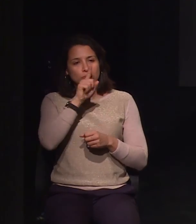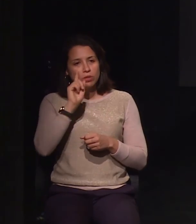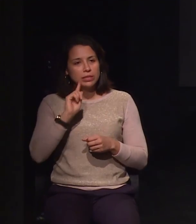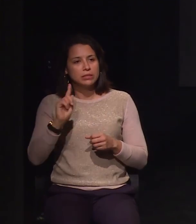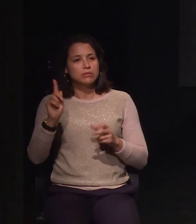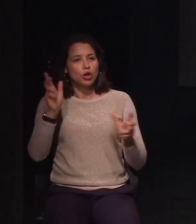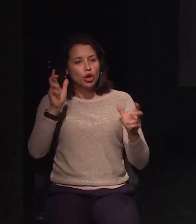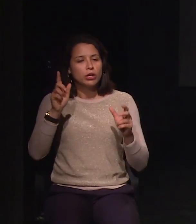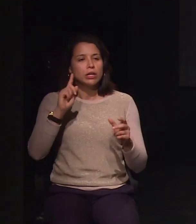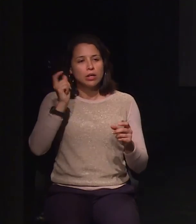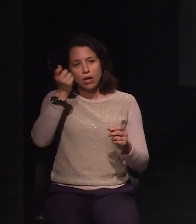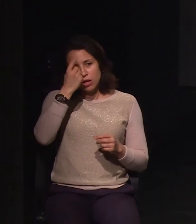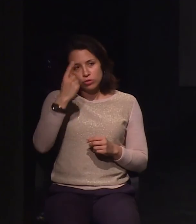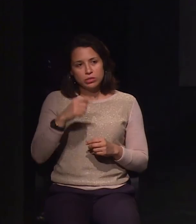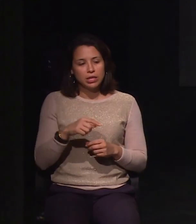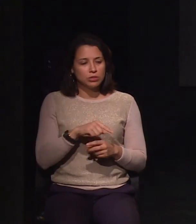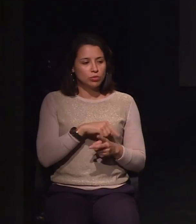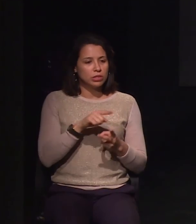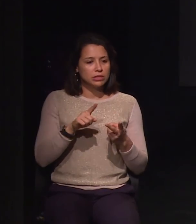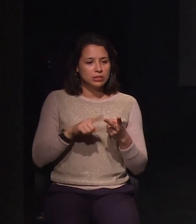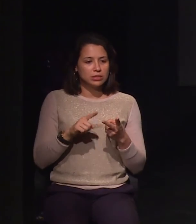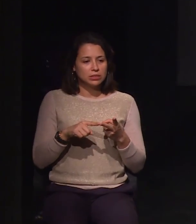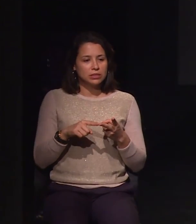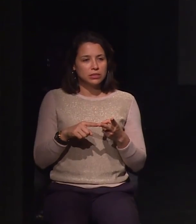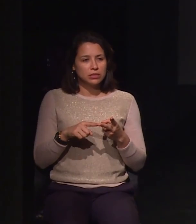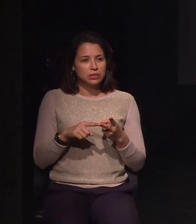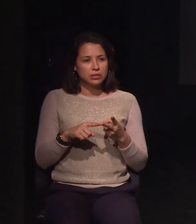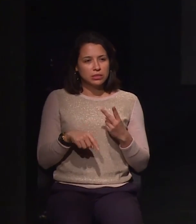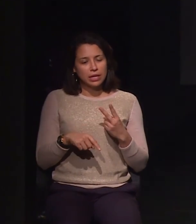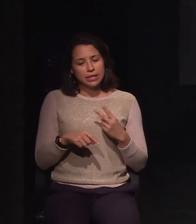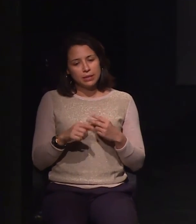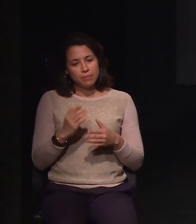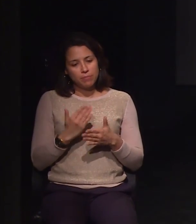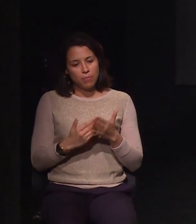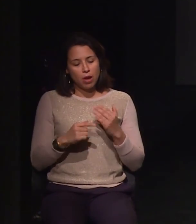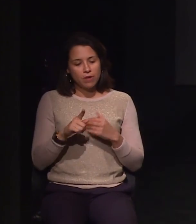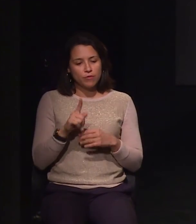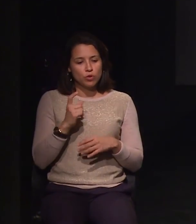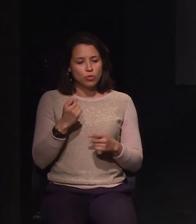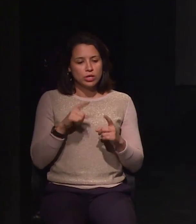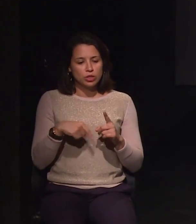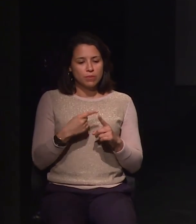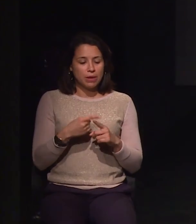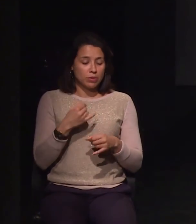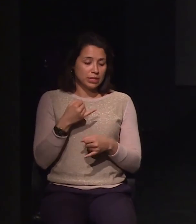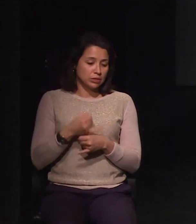And to go to your other third of your question about institutional, I think that that is